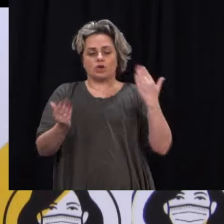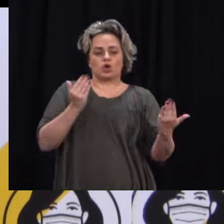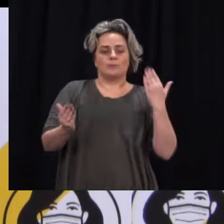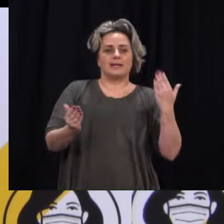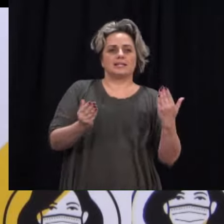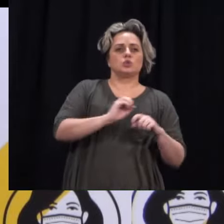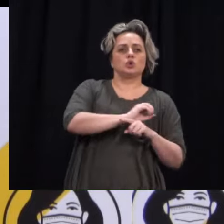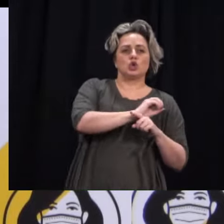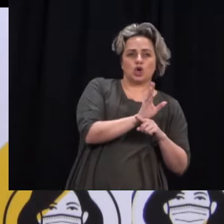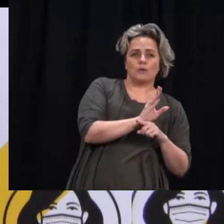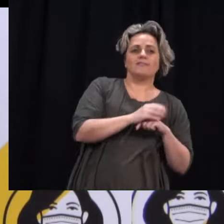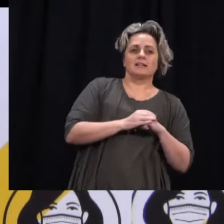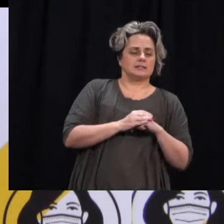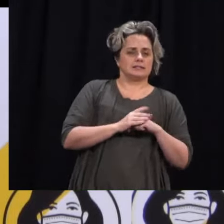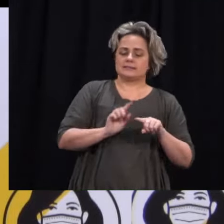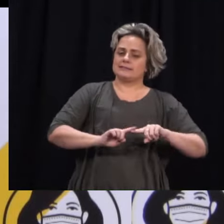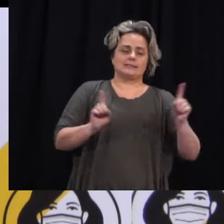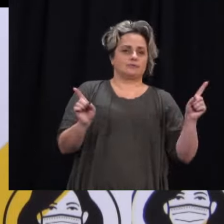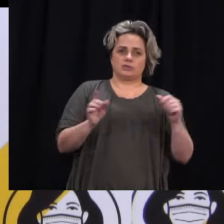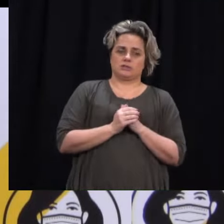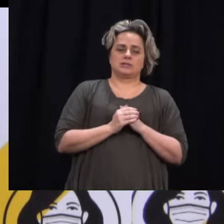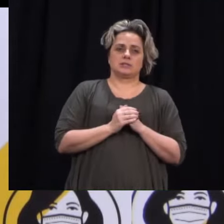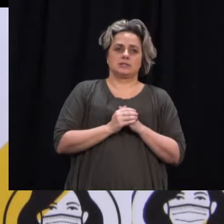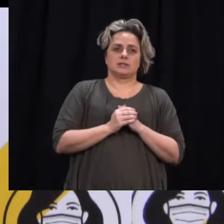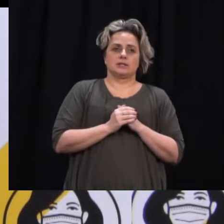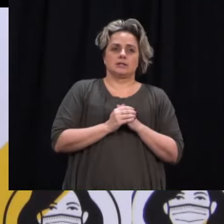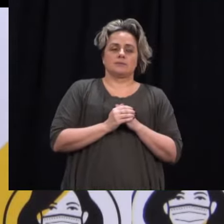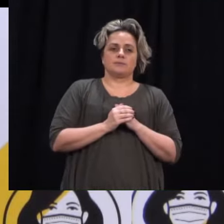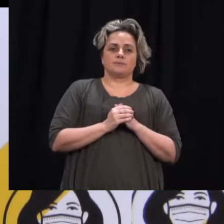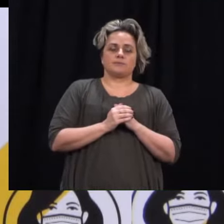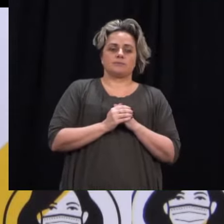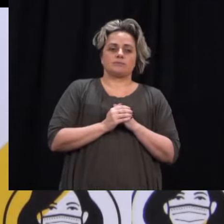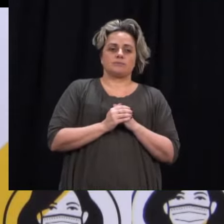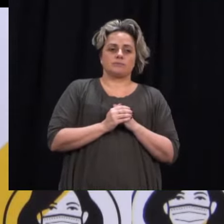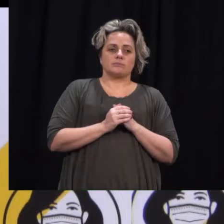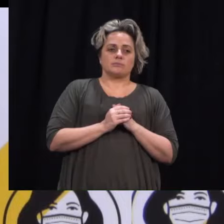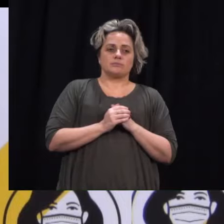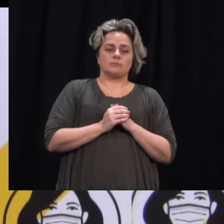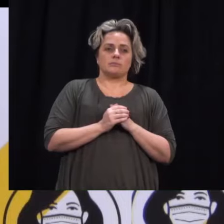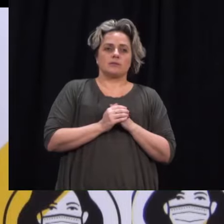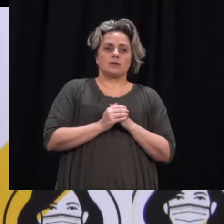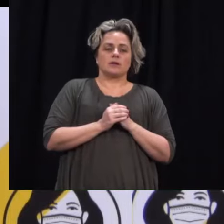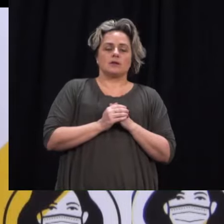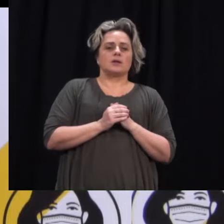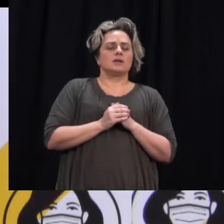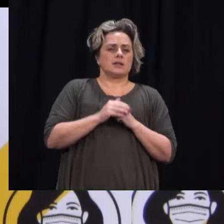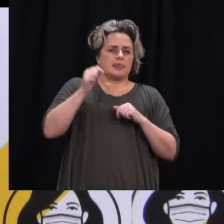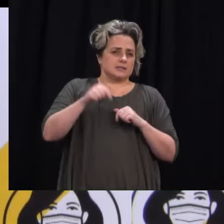influenza-related deaths. There is a magnitude of difference. That is not counting all the